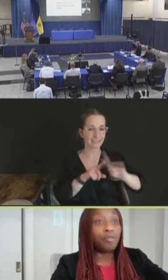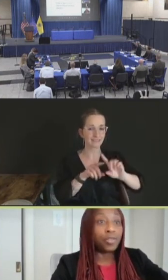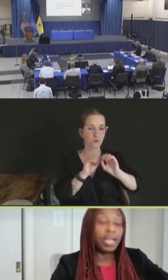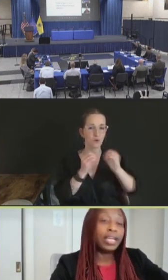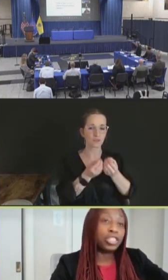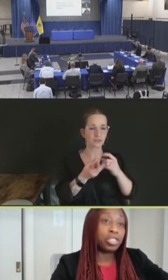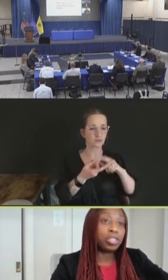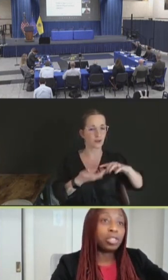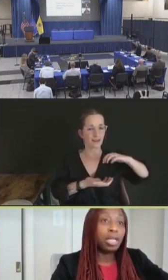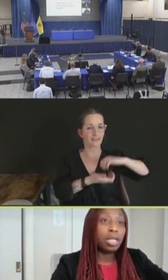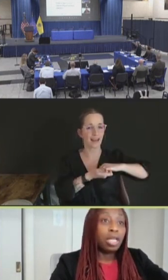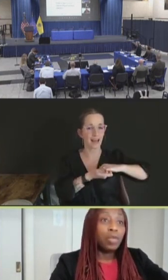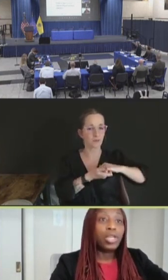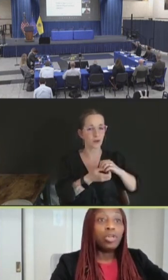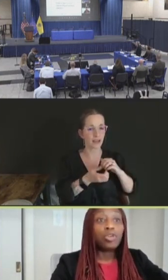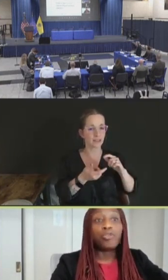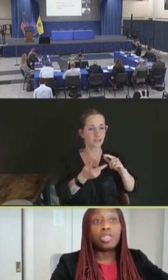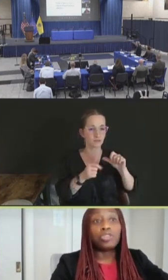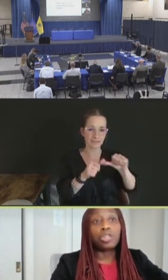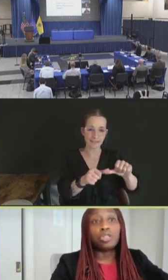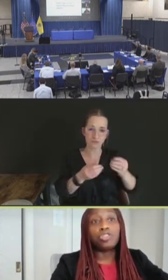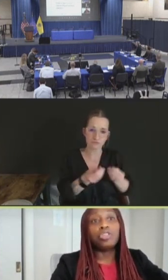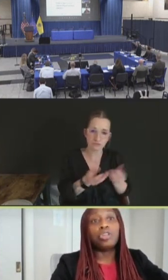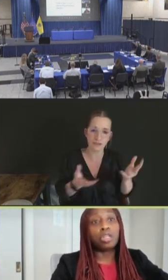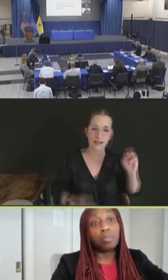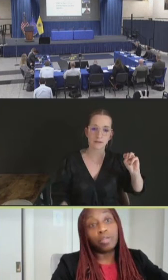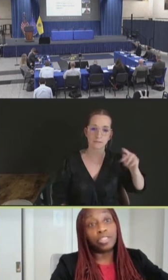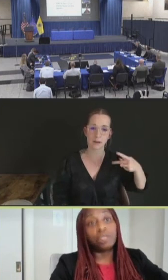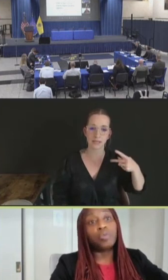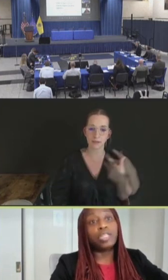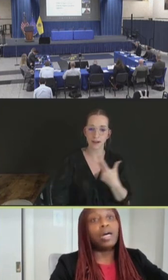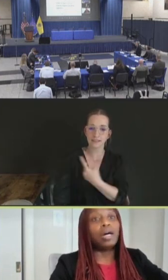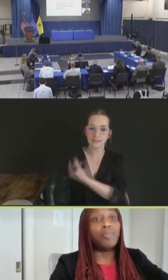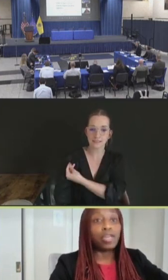for the IHS. And we look forward to the continued collaboration with